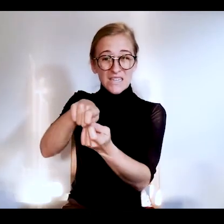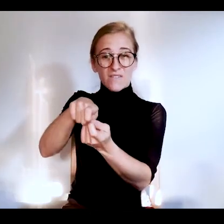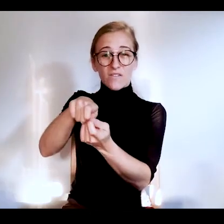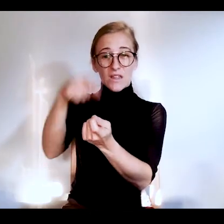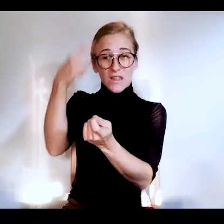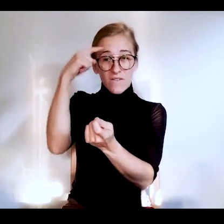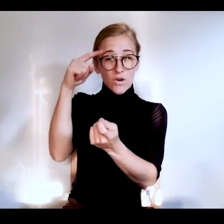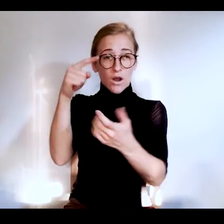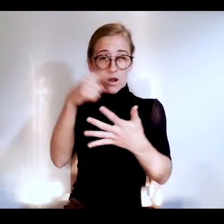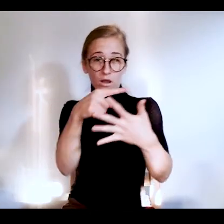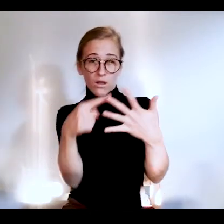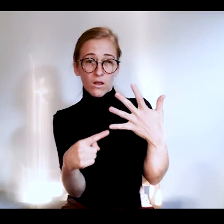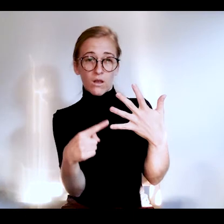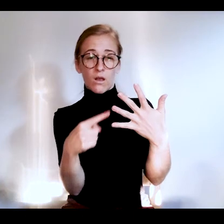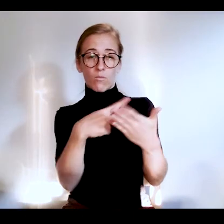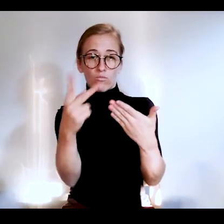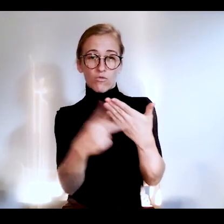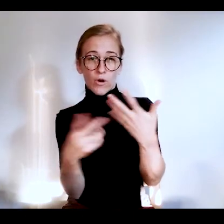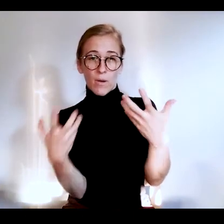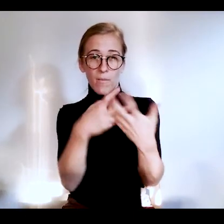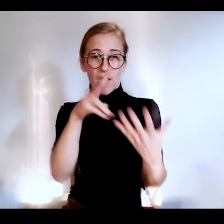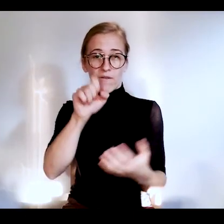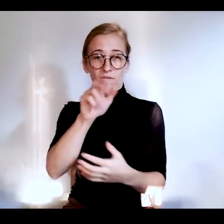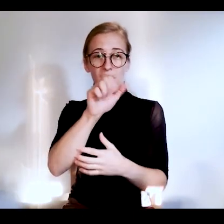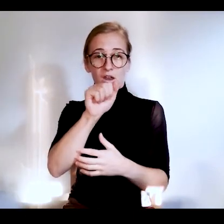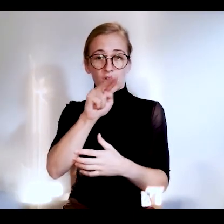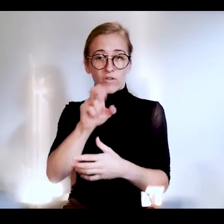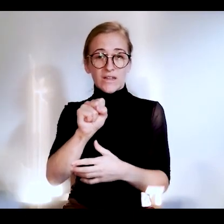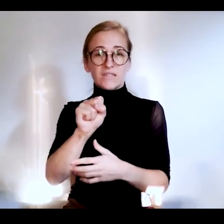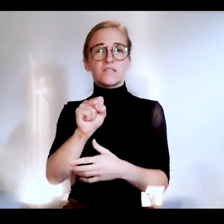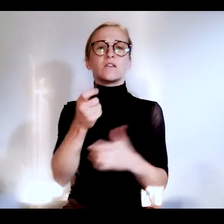for those programs dedicated to veterans are of great help.